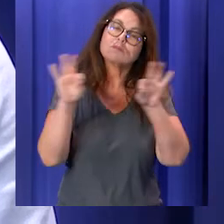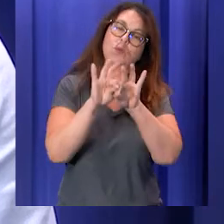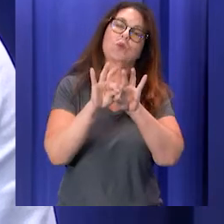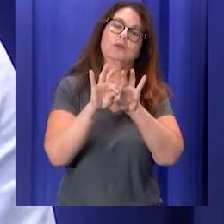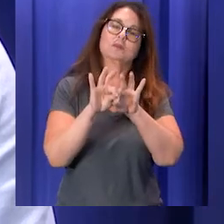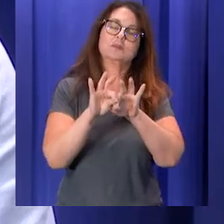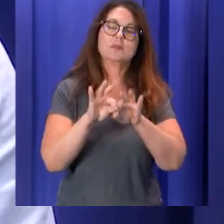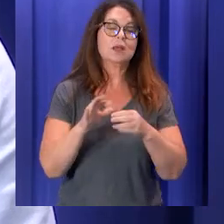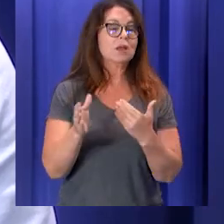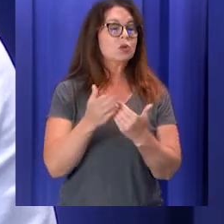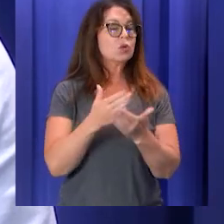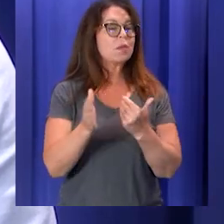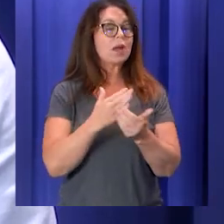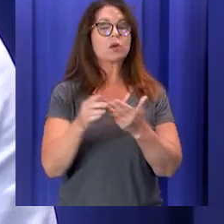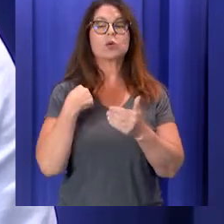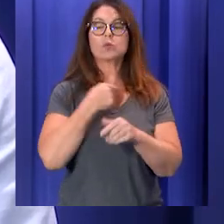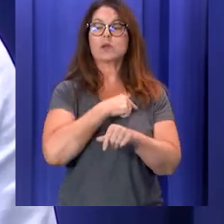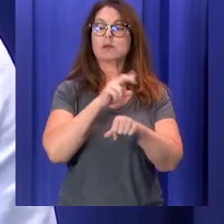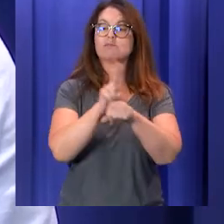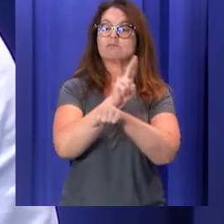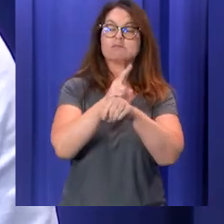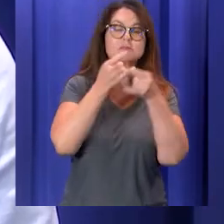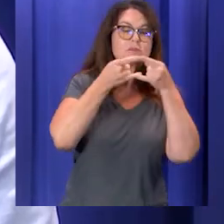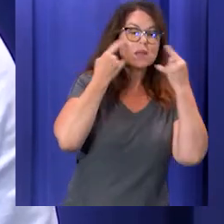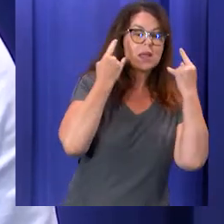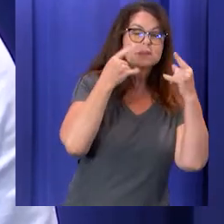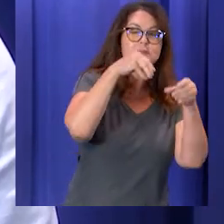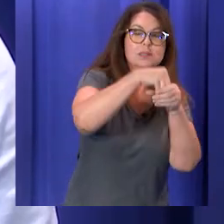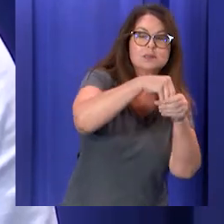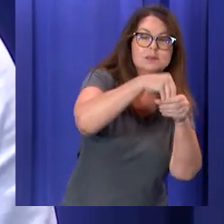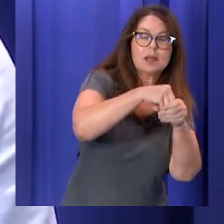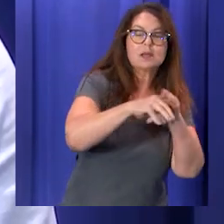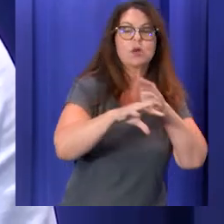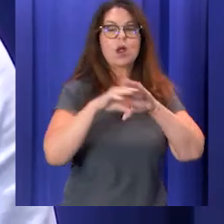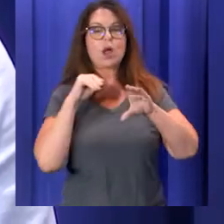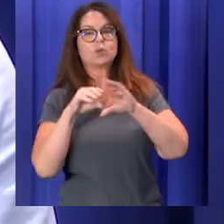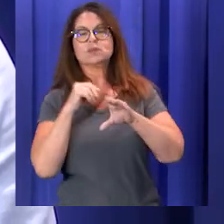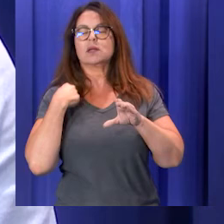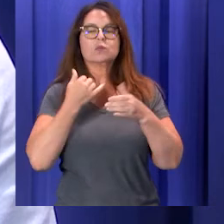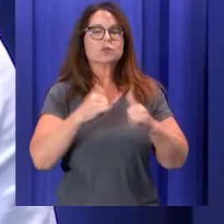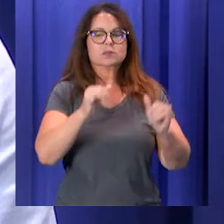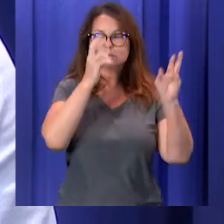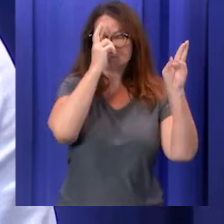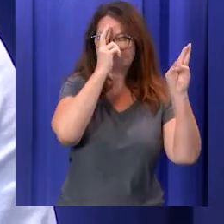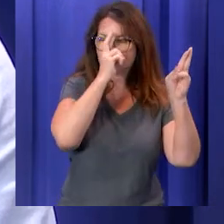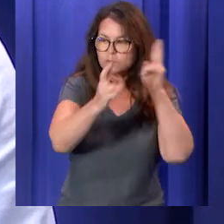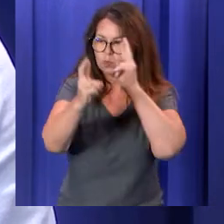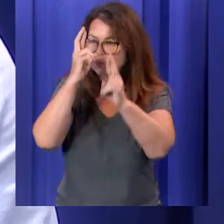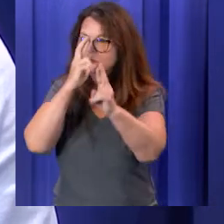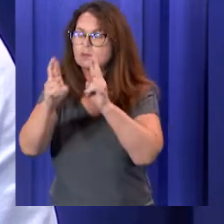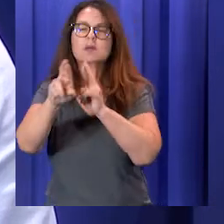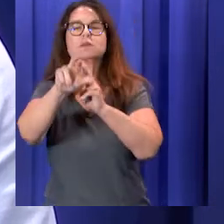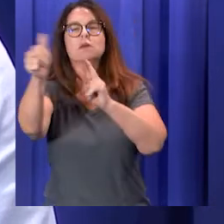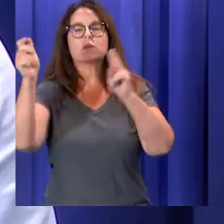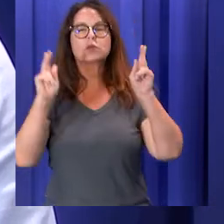indoors or even outdoors, we're being considerate of others, and ensuring that others who may have a disability,